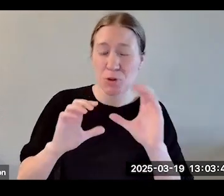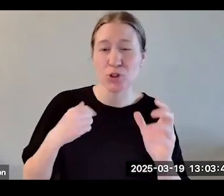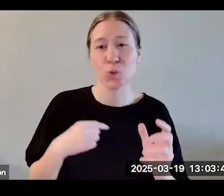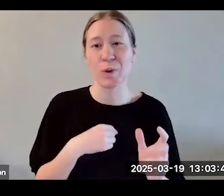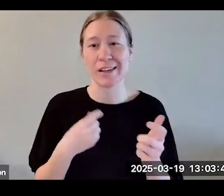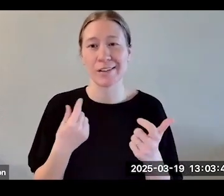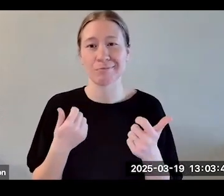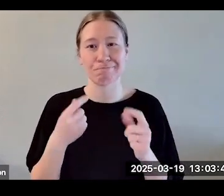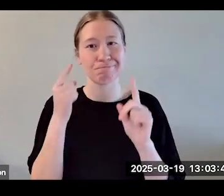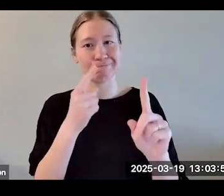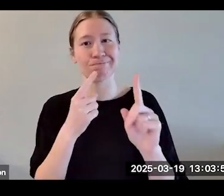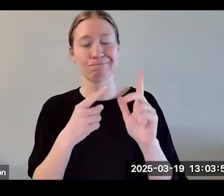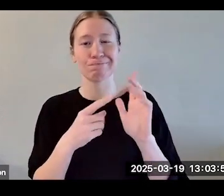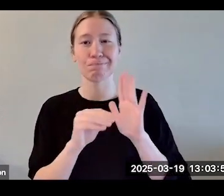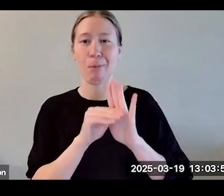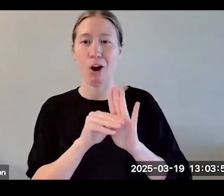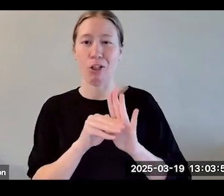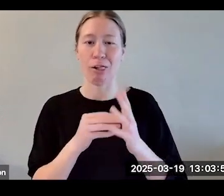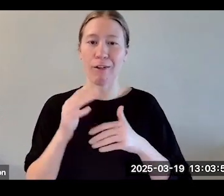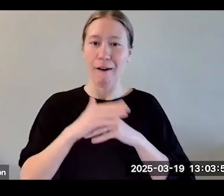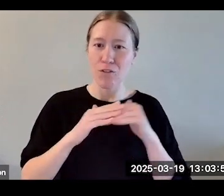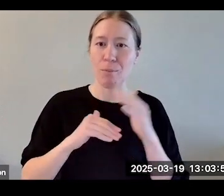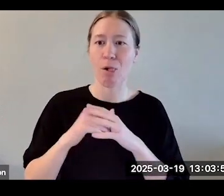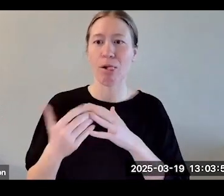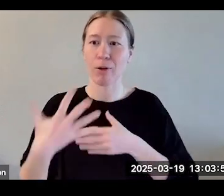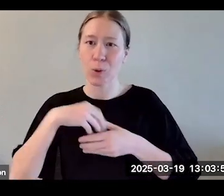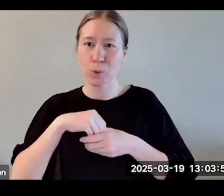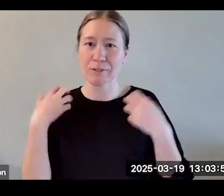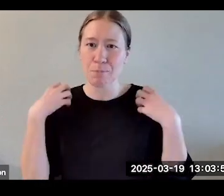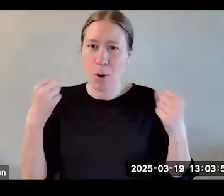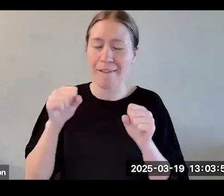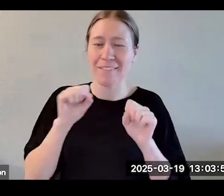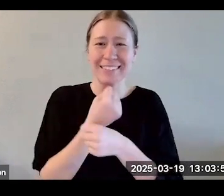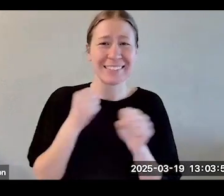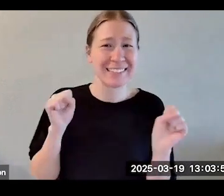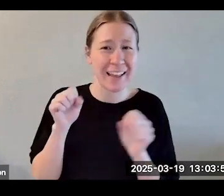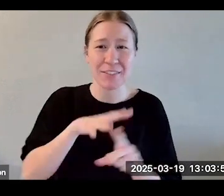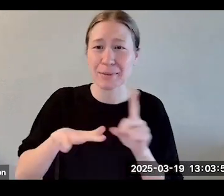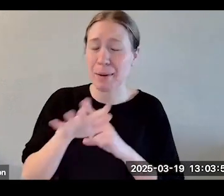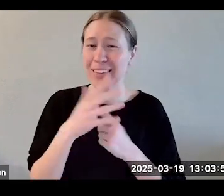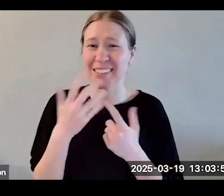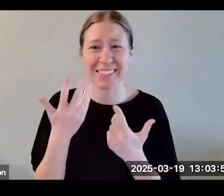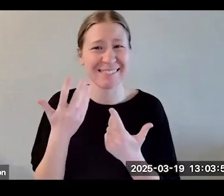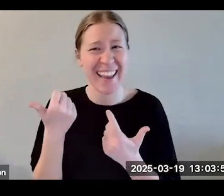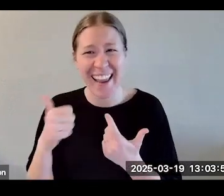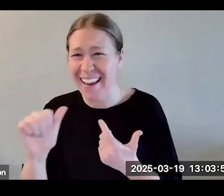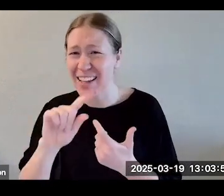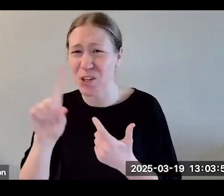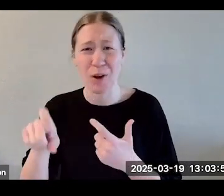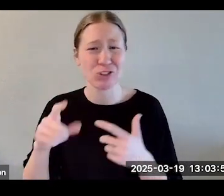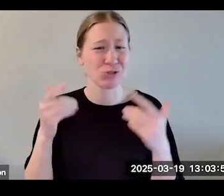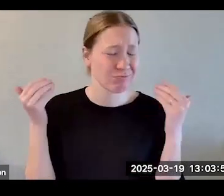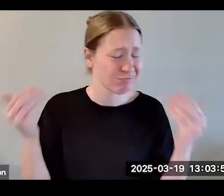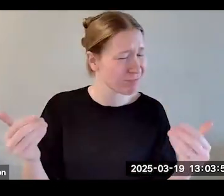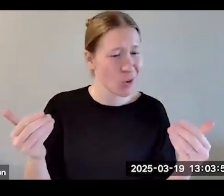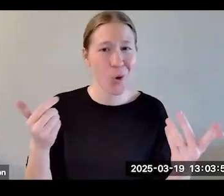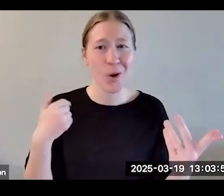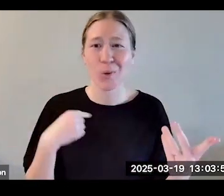inclusive, brave, and safe space. Any question is encouraged. We're all learning together. I learn something new about accessibility every day.